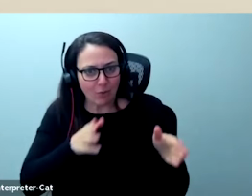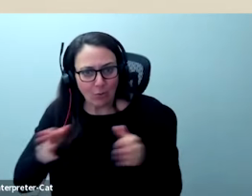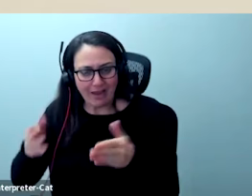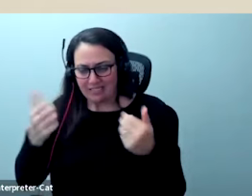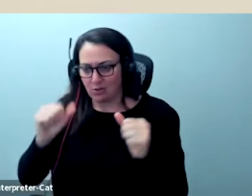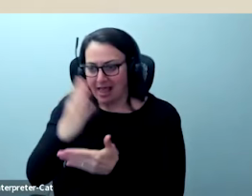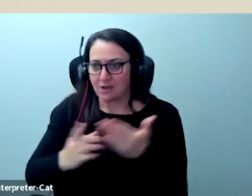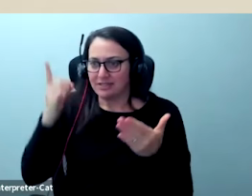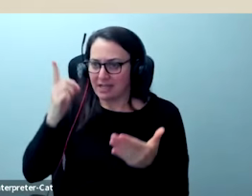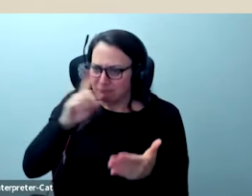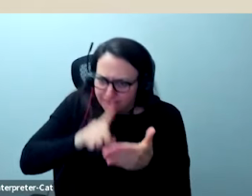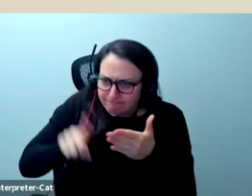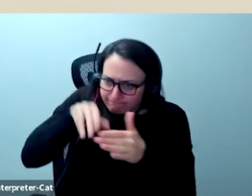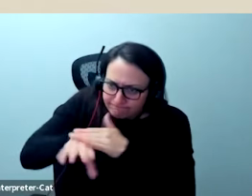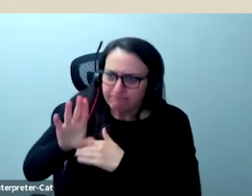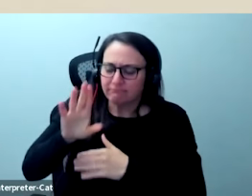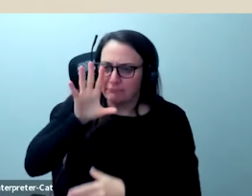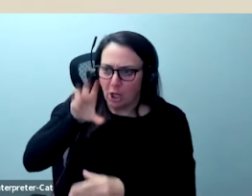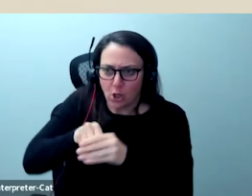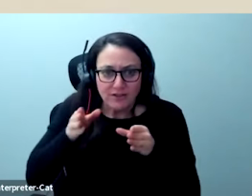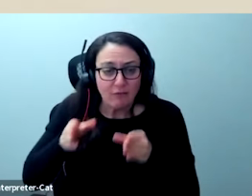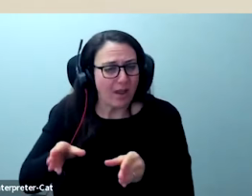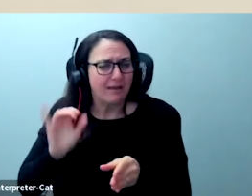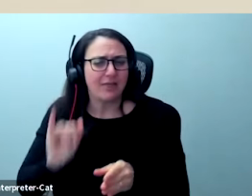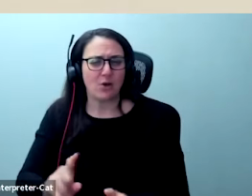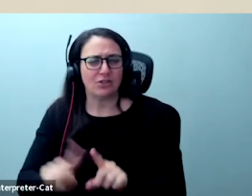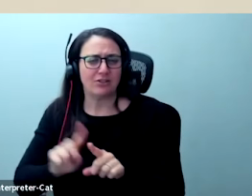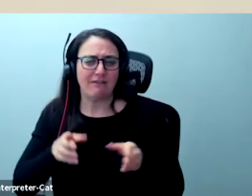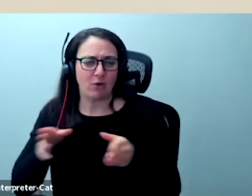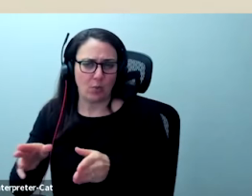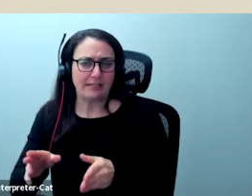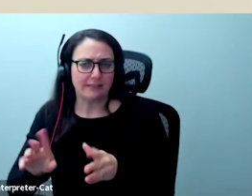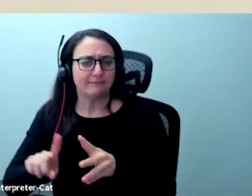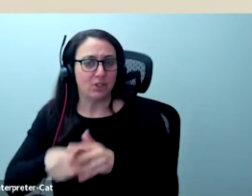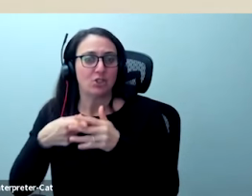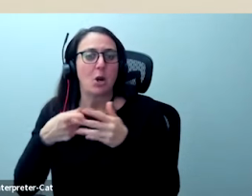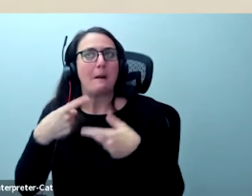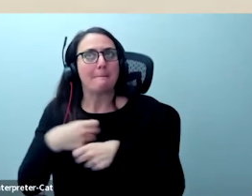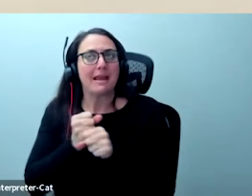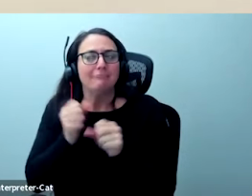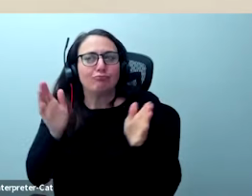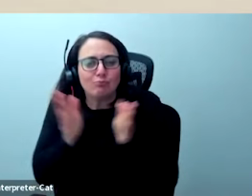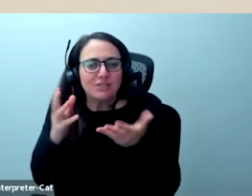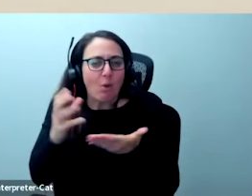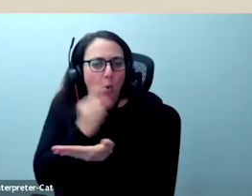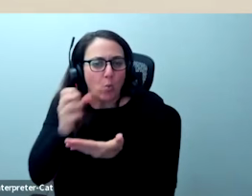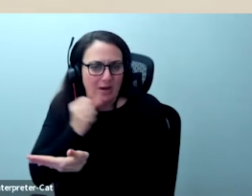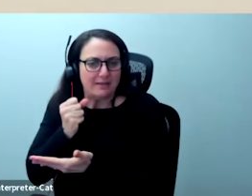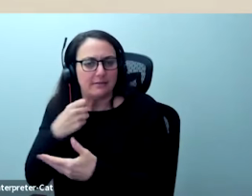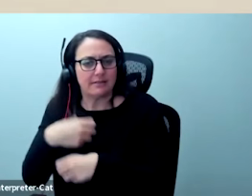to check out in an inclusive way, those are all different ways that you can start making small wins to creating a more inclusive environment.